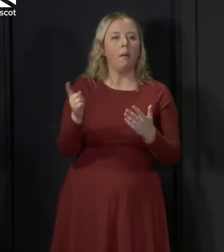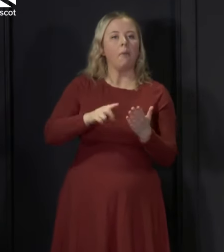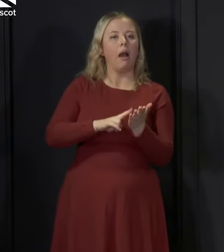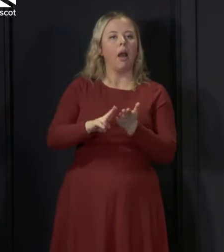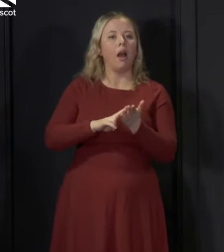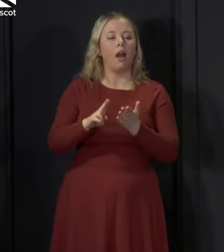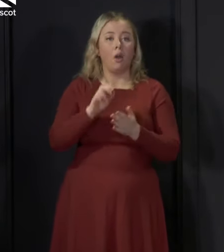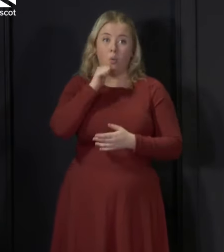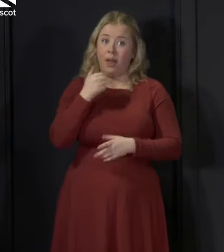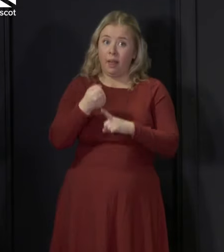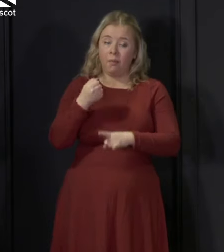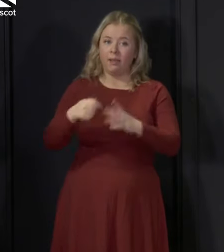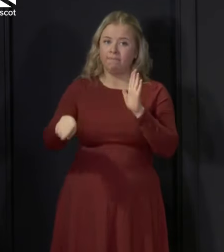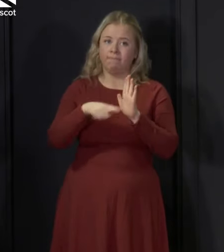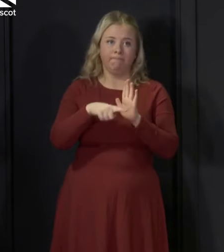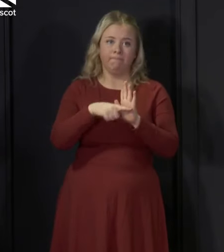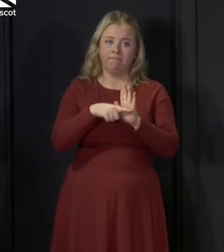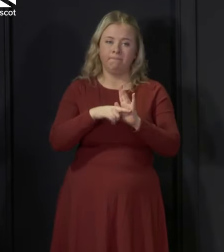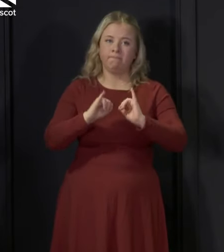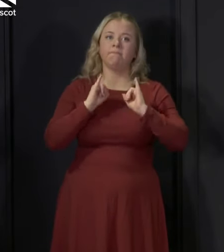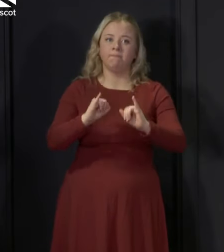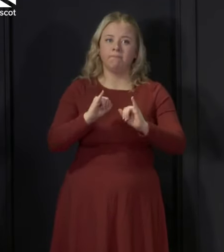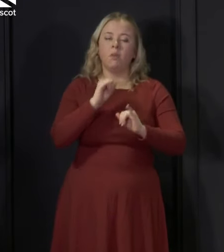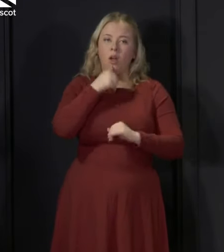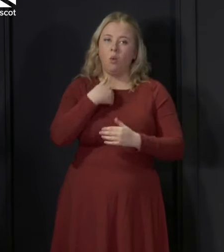impact - and that impact would be felt very rapidly.